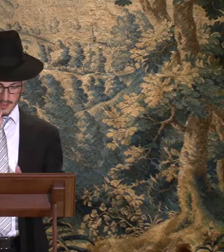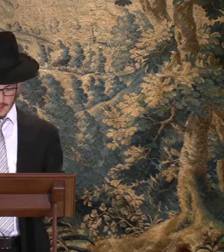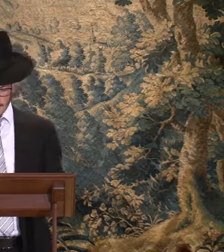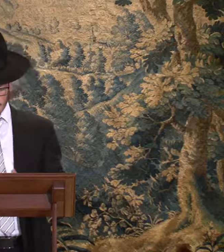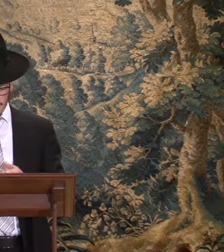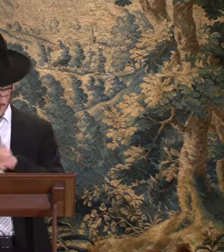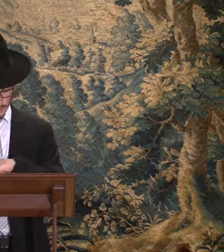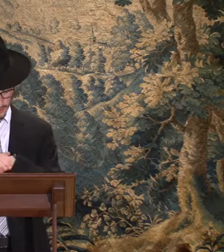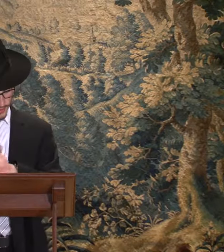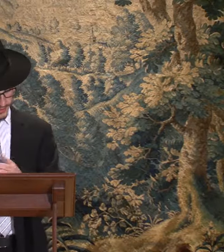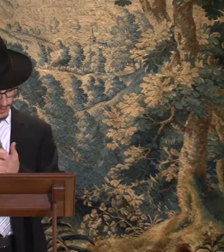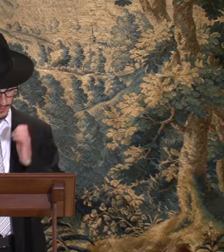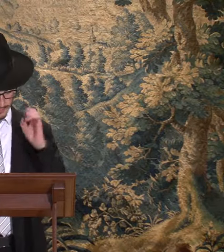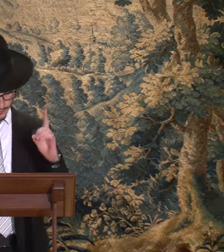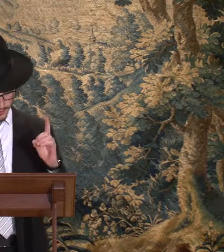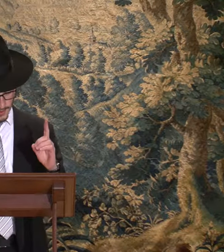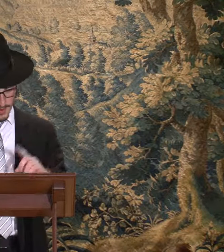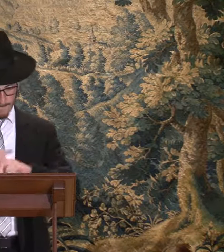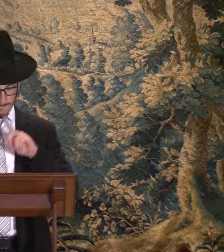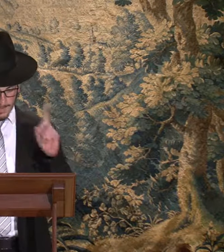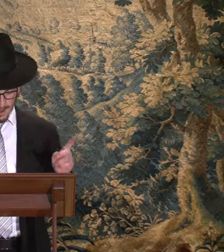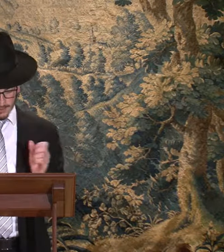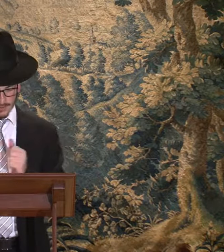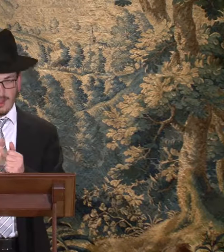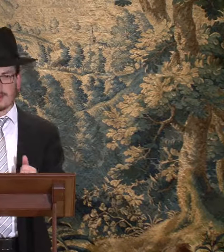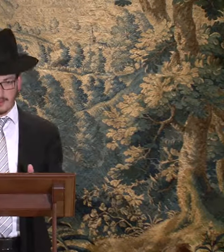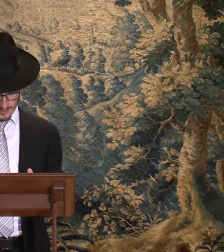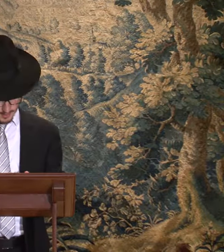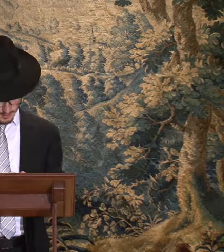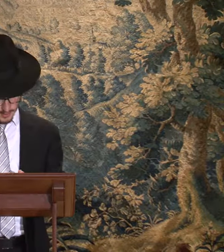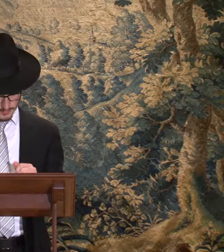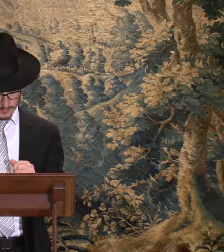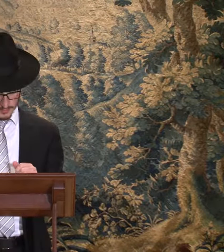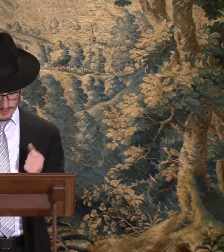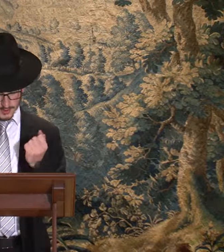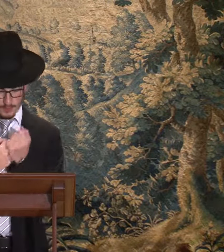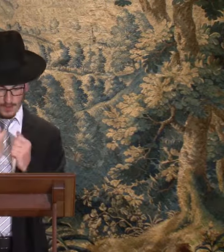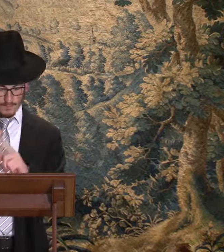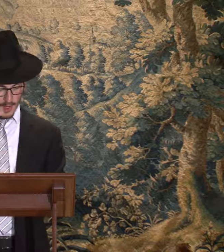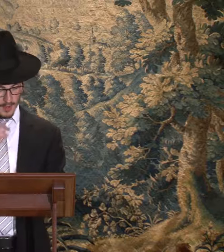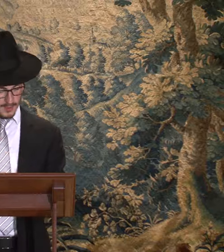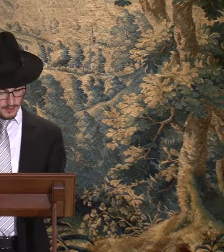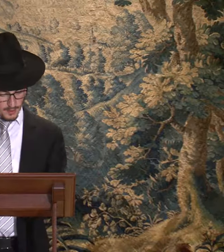get fantastic Judaic and English studies education but with the